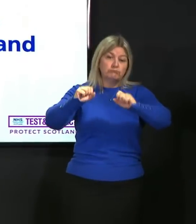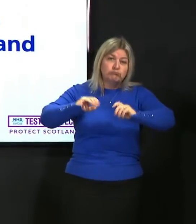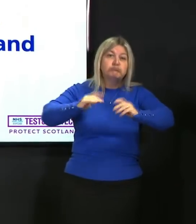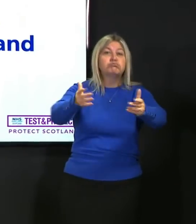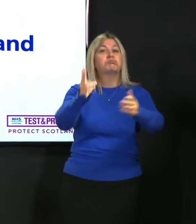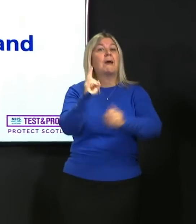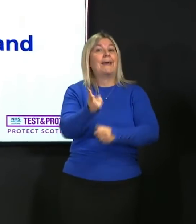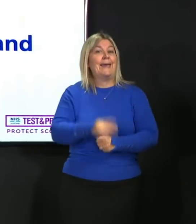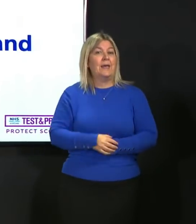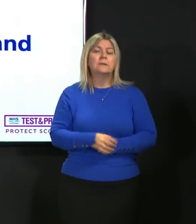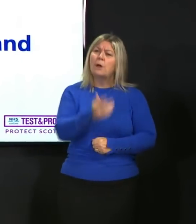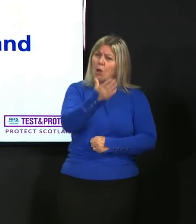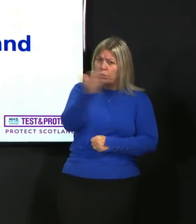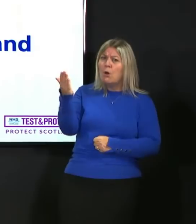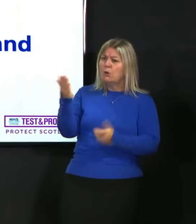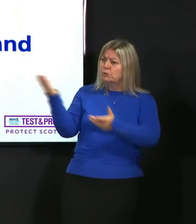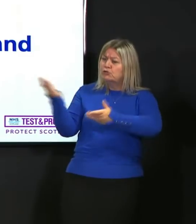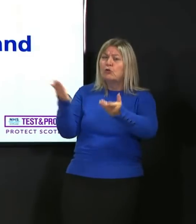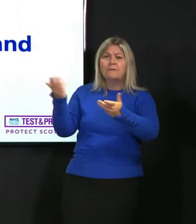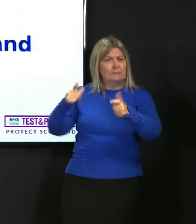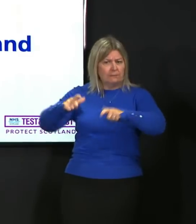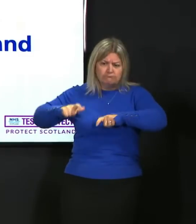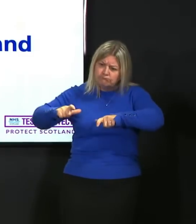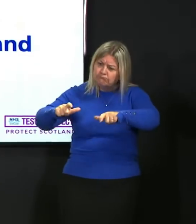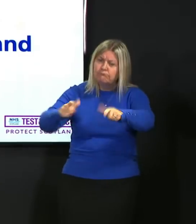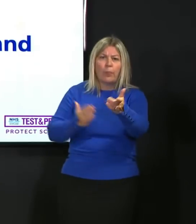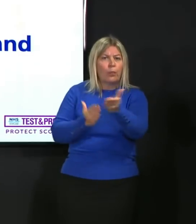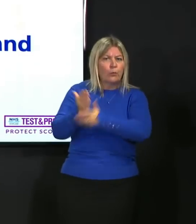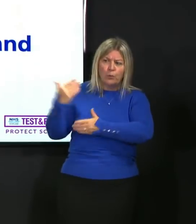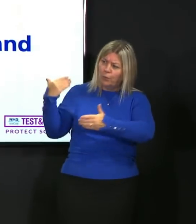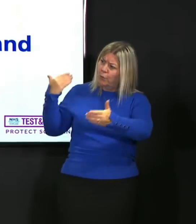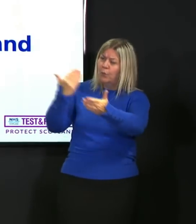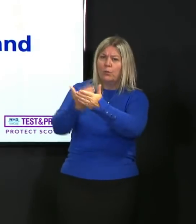continued to run right through the pandemic. Our district nurses, our hospital, at home